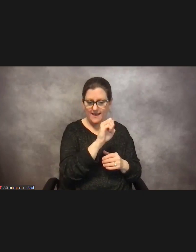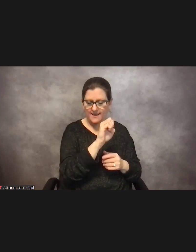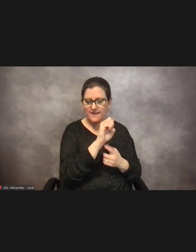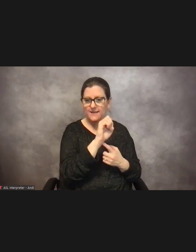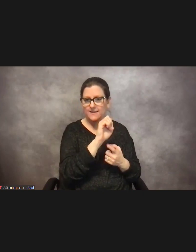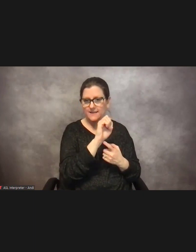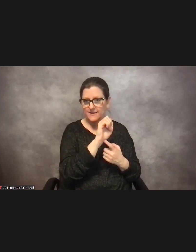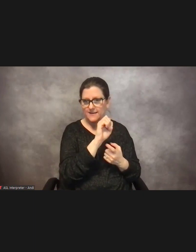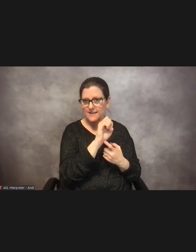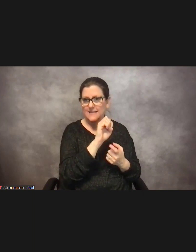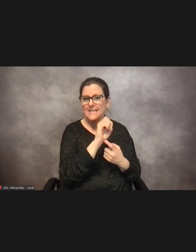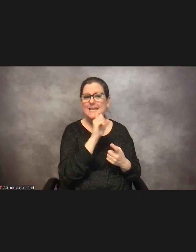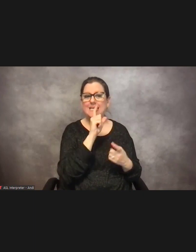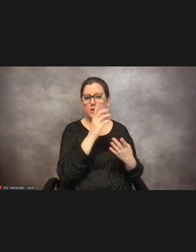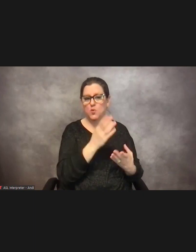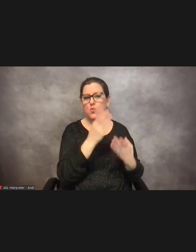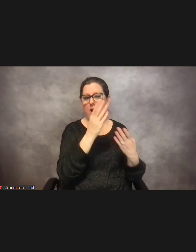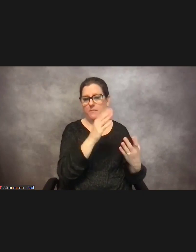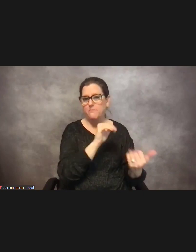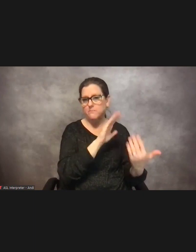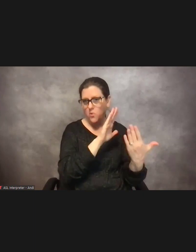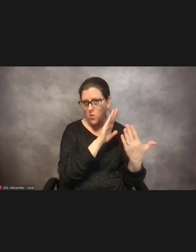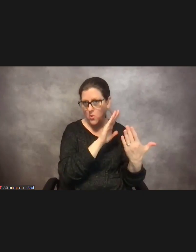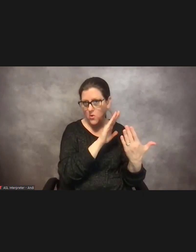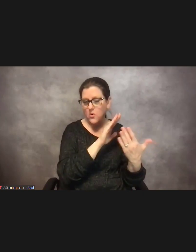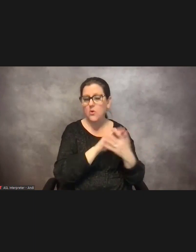Again, OAE screening is the recommended method.